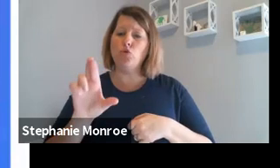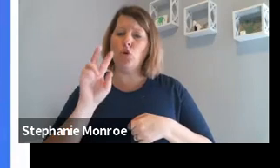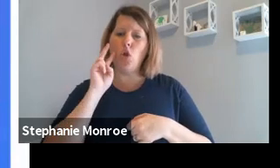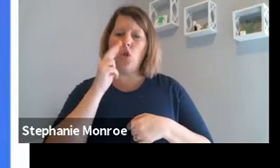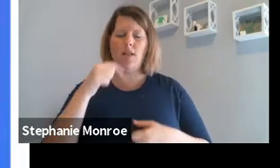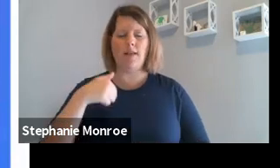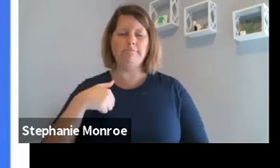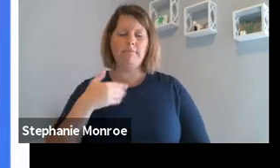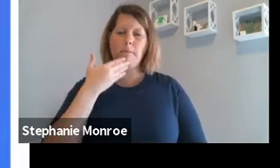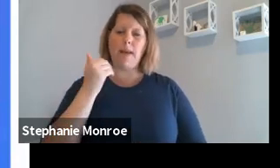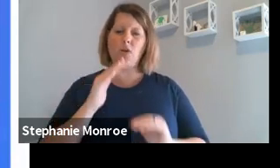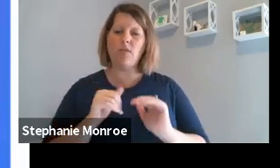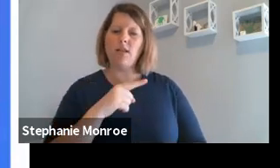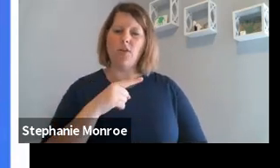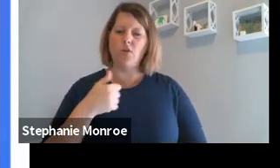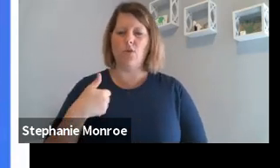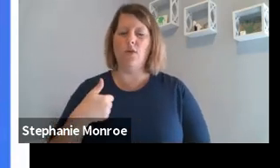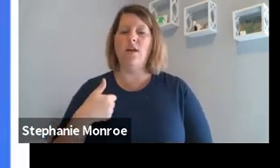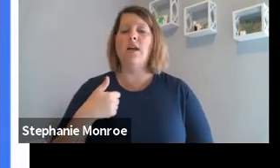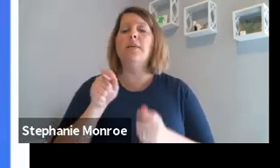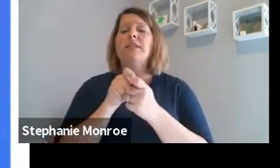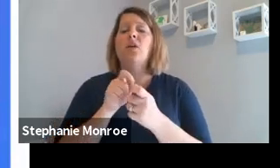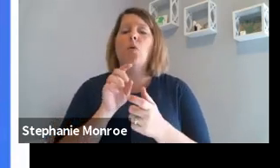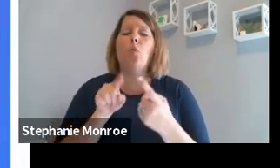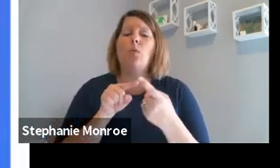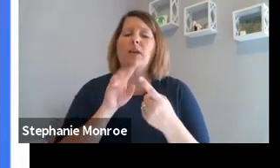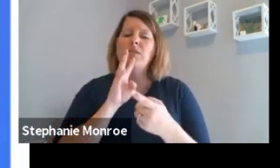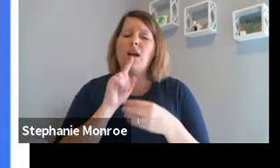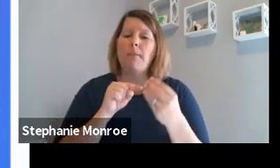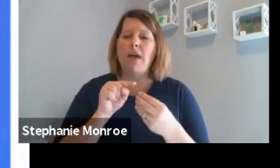Particularly when we talk about machismo, in many cultures,